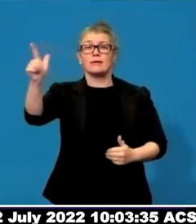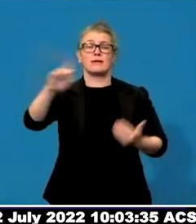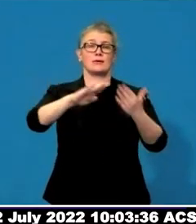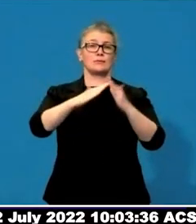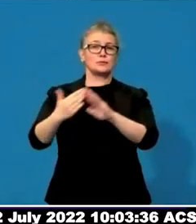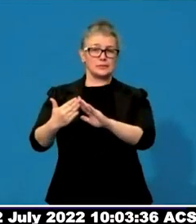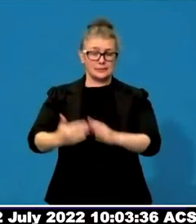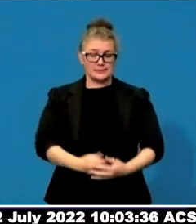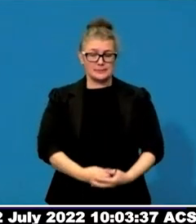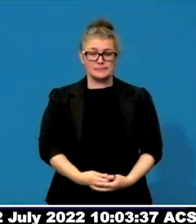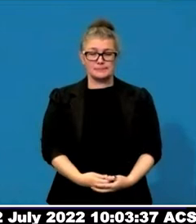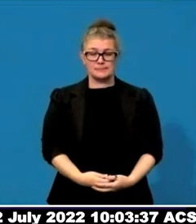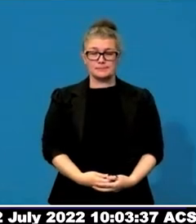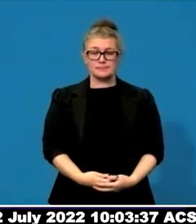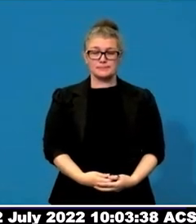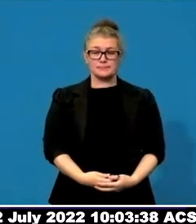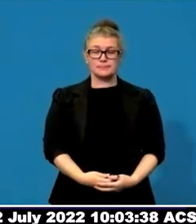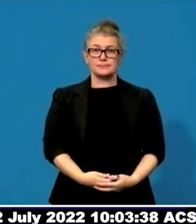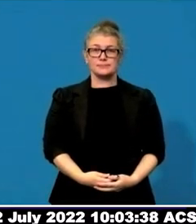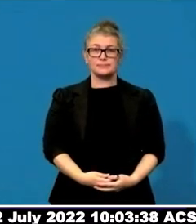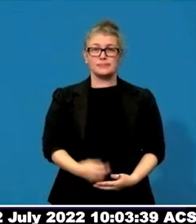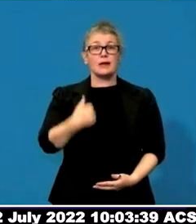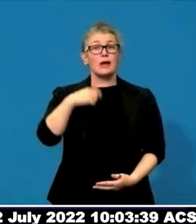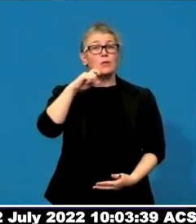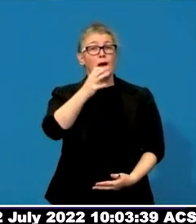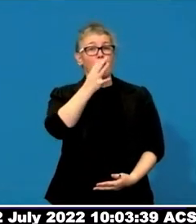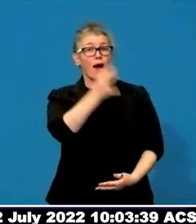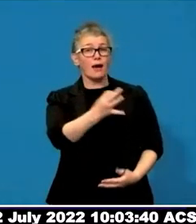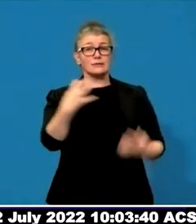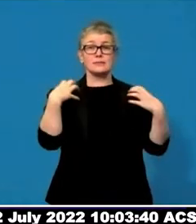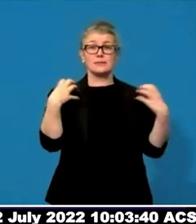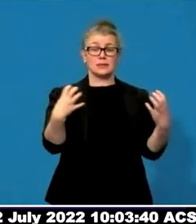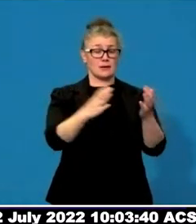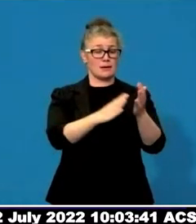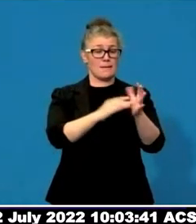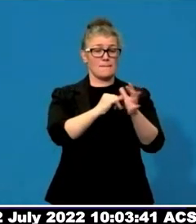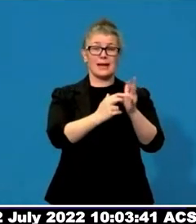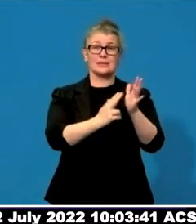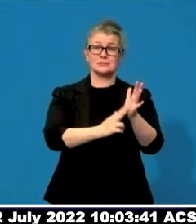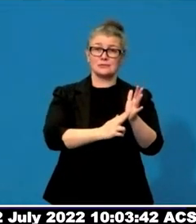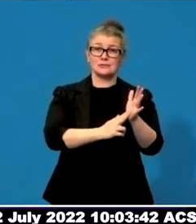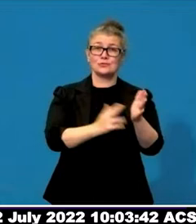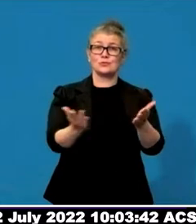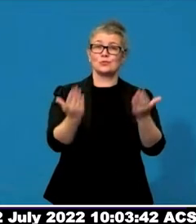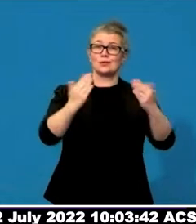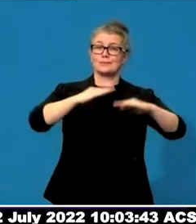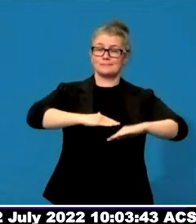I shall ask Commissioner Mason to make the Acknowledgment of Country. Thank you, Chair.